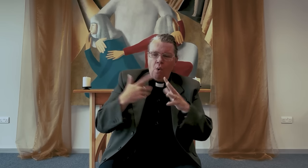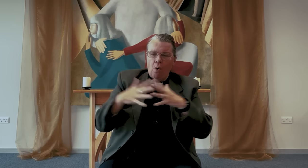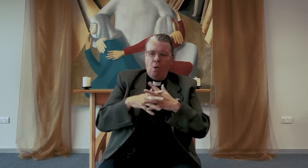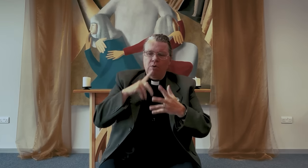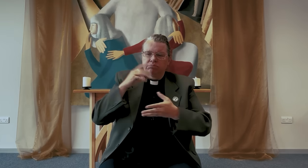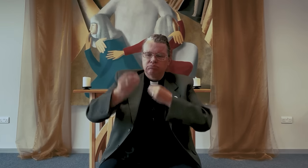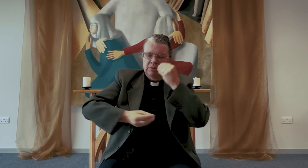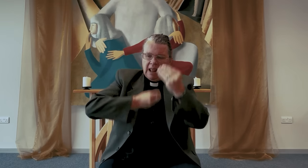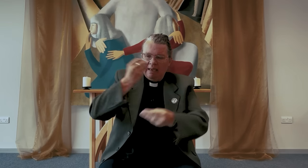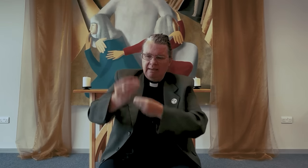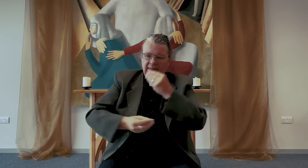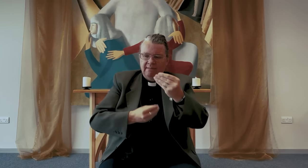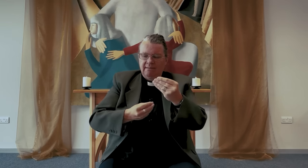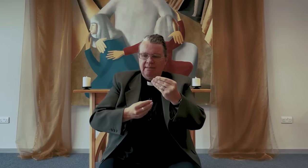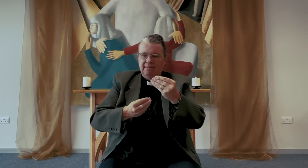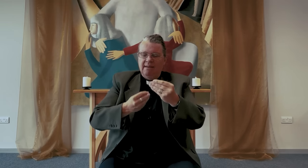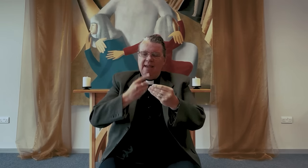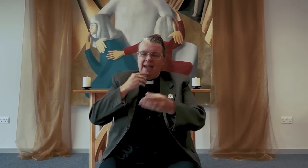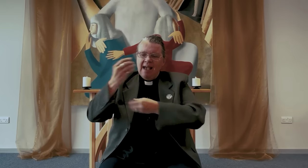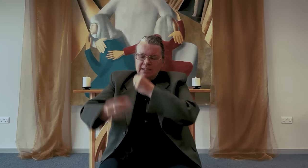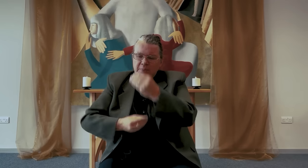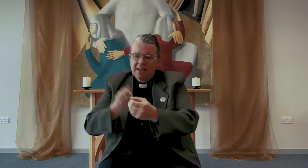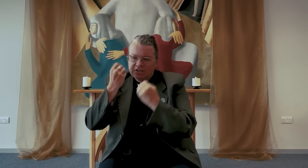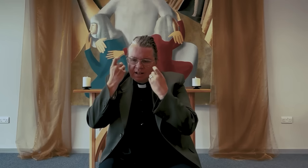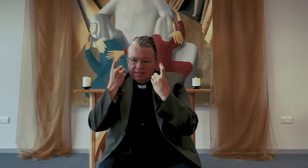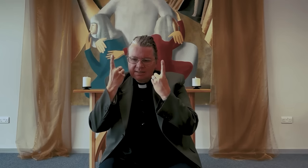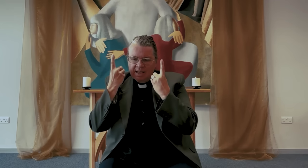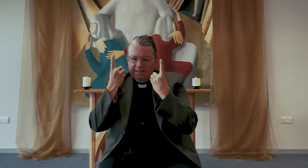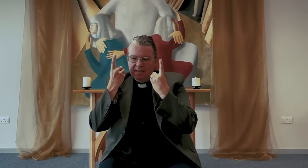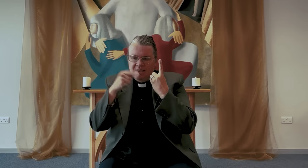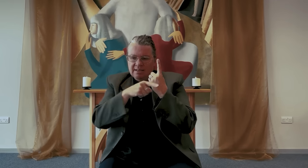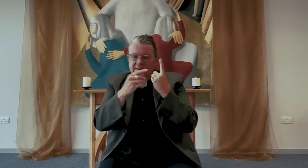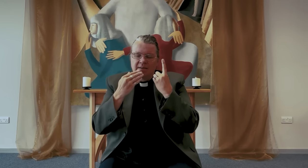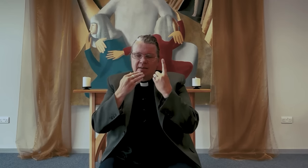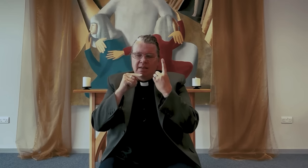The re-telling of the law, the explanation and understanding of it,